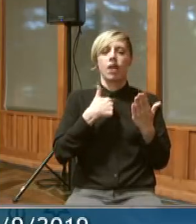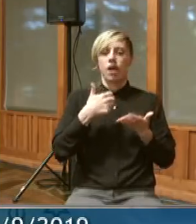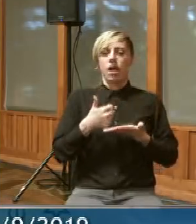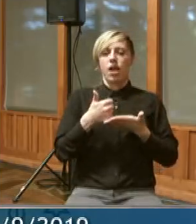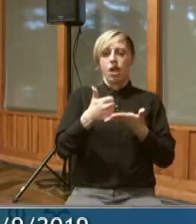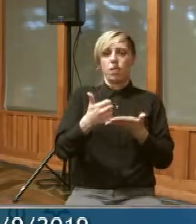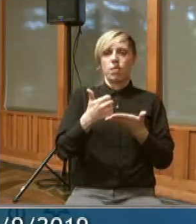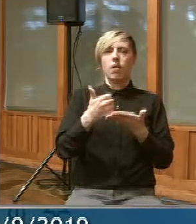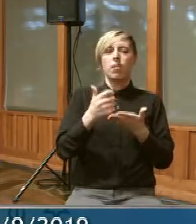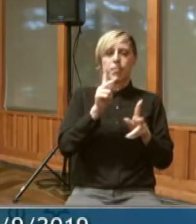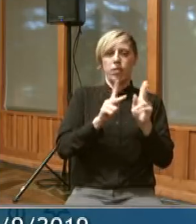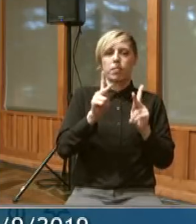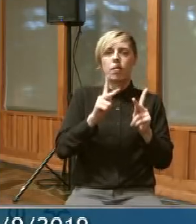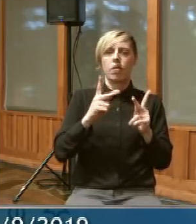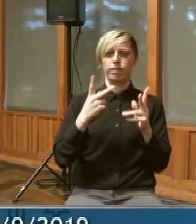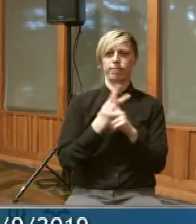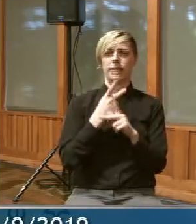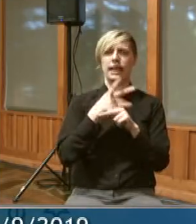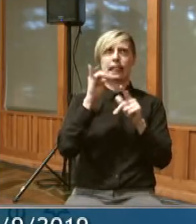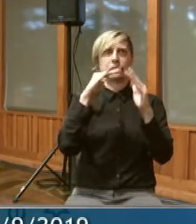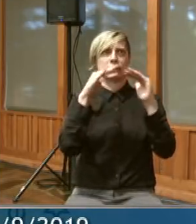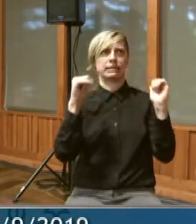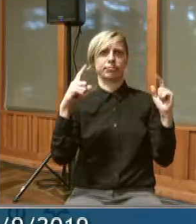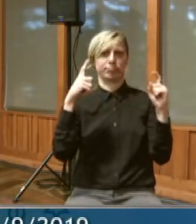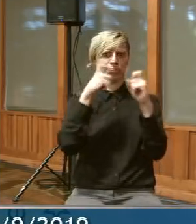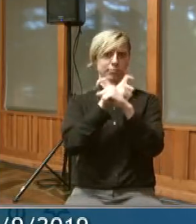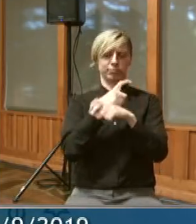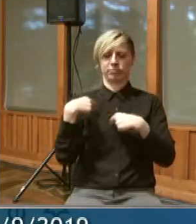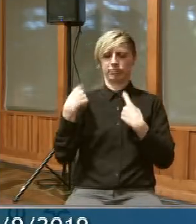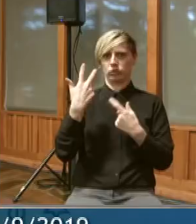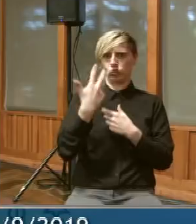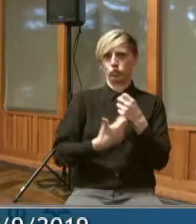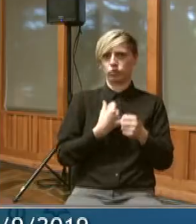I'M -- I'M A WORK FORCE NAVIGATOR. OUT OF THIS PROGRAM I GOT THE PRIVILEGE TO WORK AS A NAVIGATOR